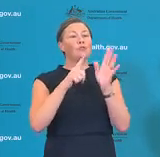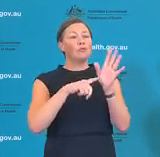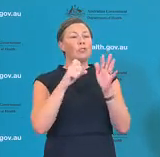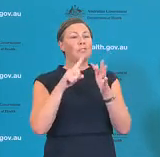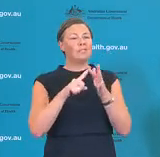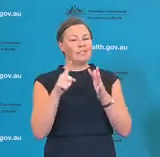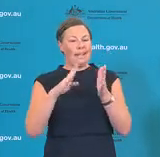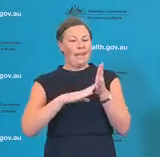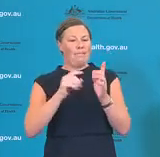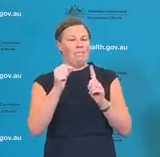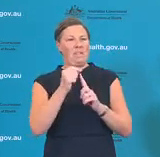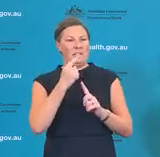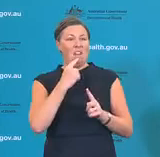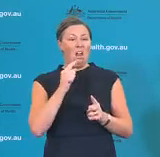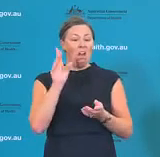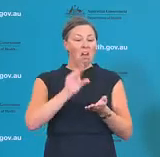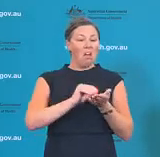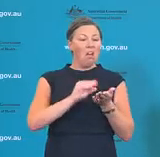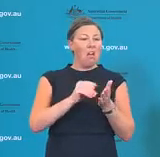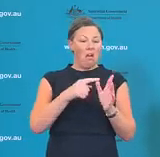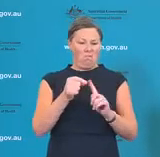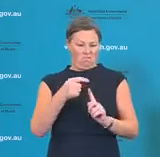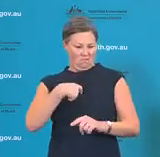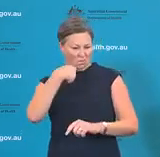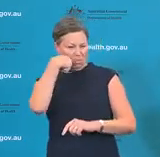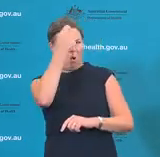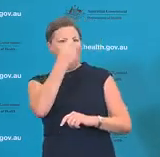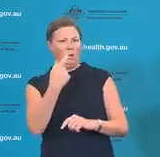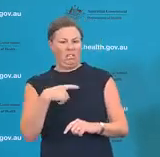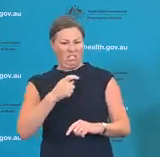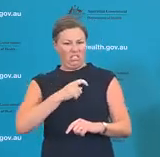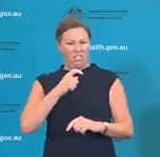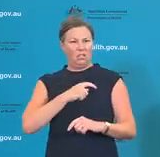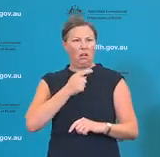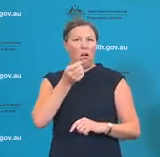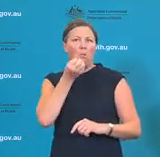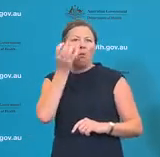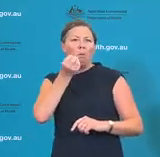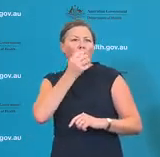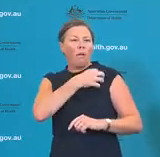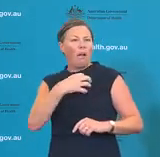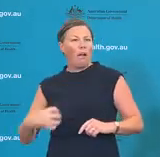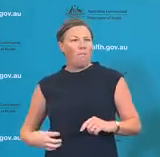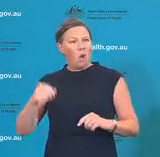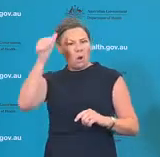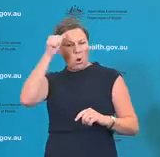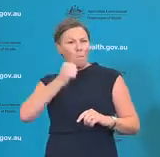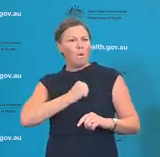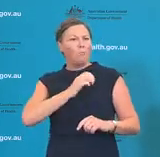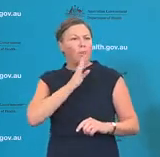contact tracing app because they're scared of their privacy being sent to the Federal Government?